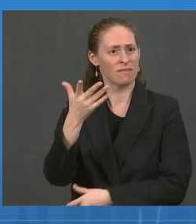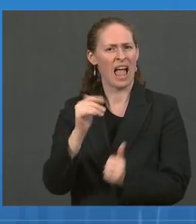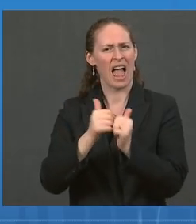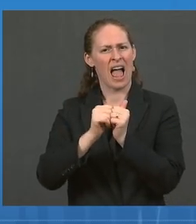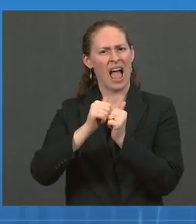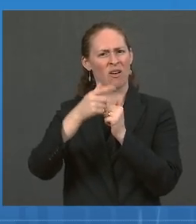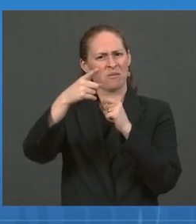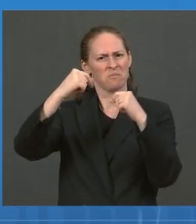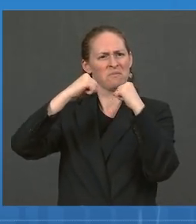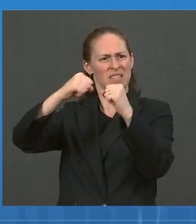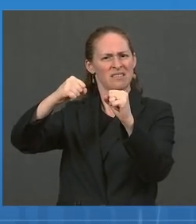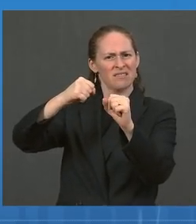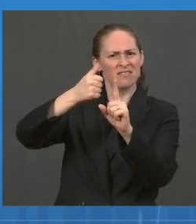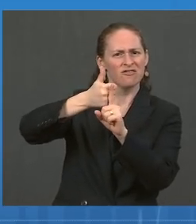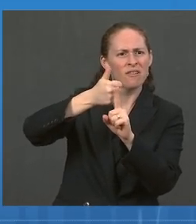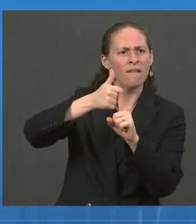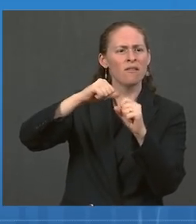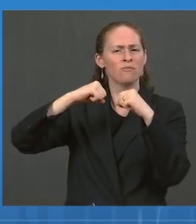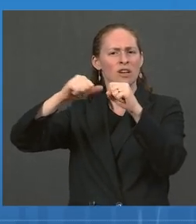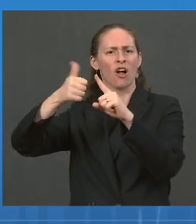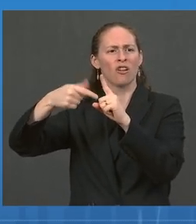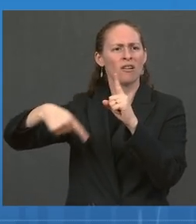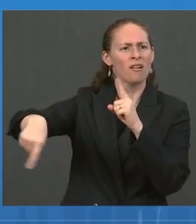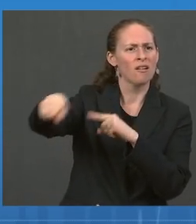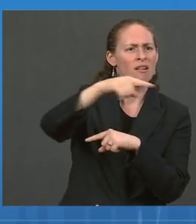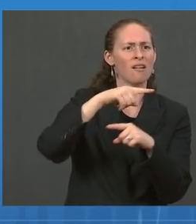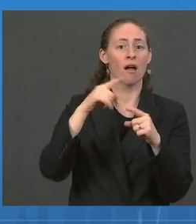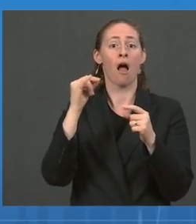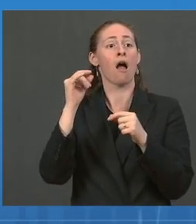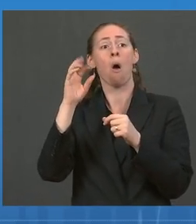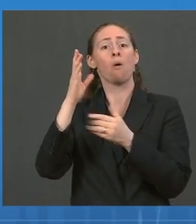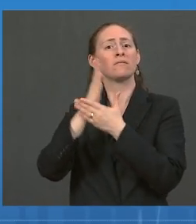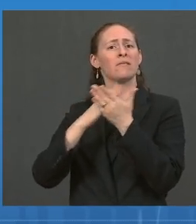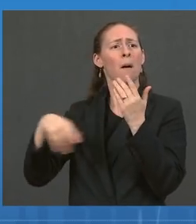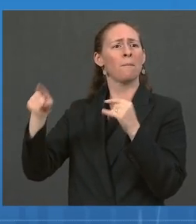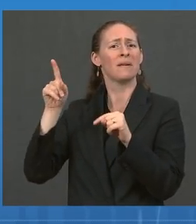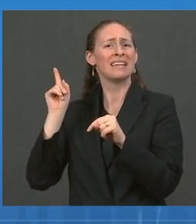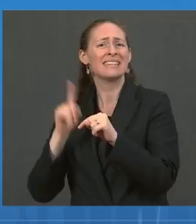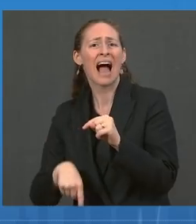including those who are not yet eligible to be vaccinated, such as our children less than 12 --